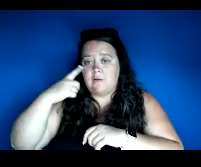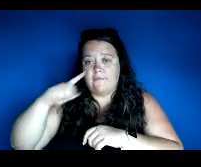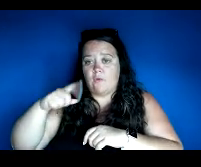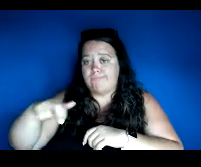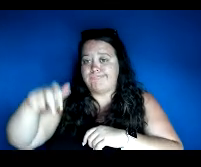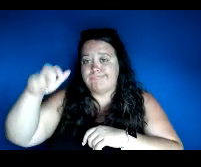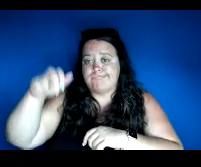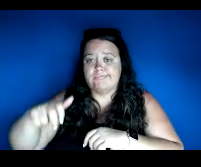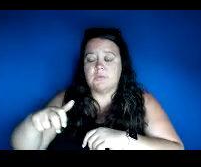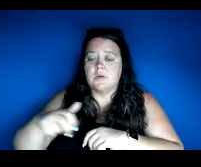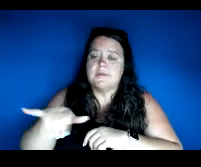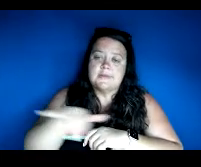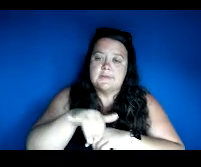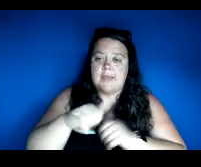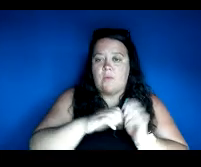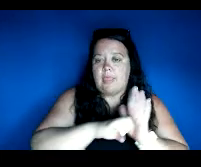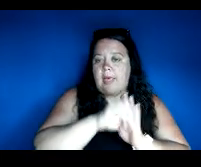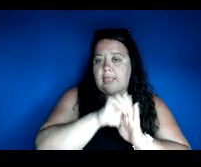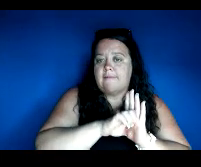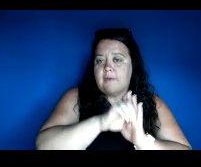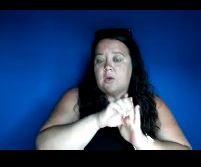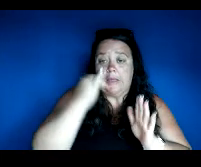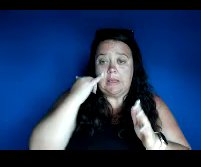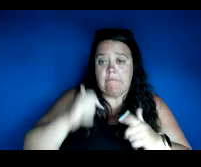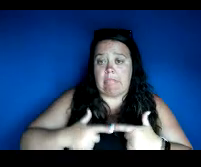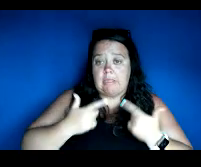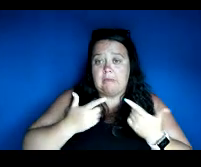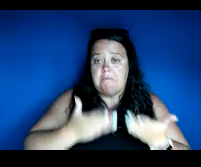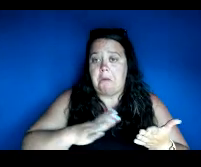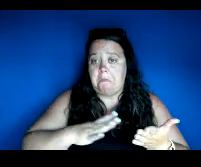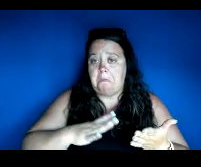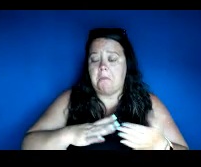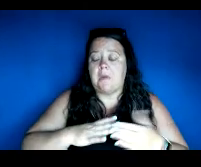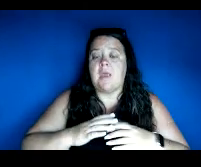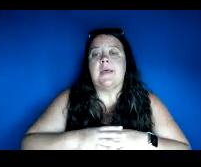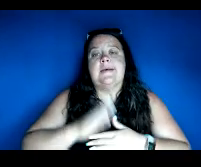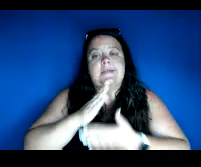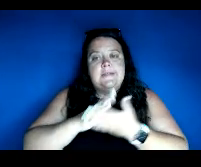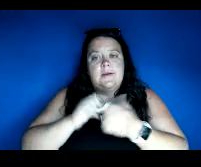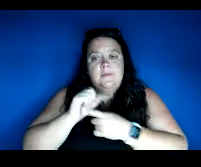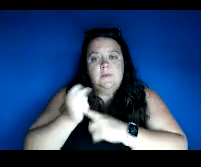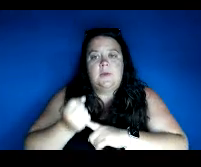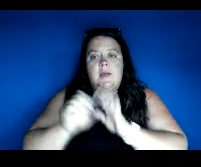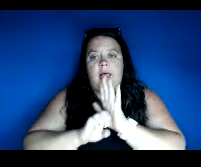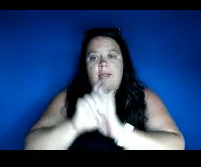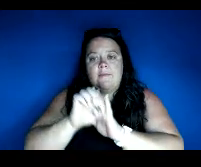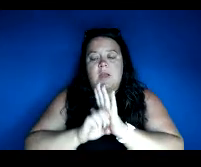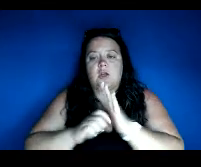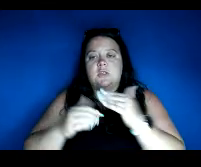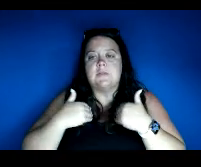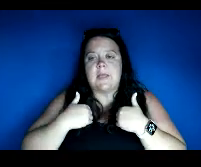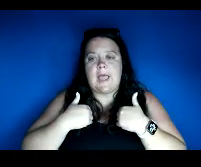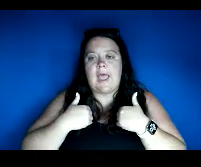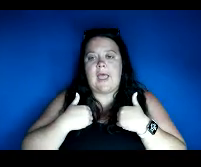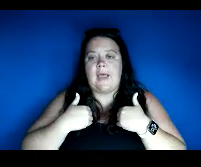they would have access to that. In a specific circumstance, there are some elevators that have kind of usage limits,